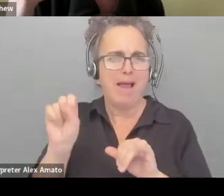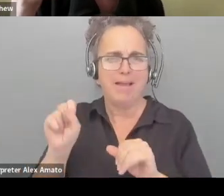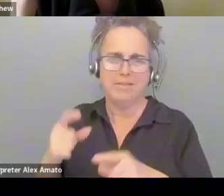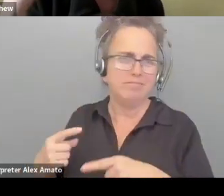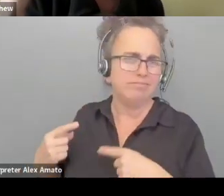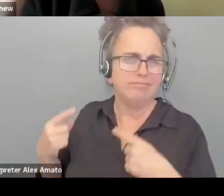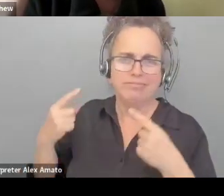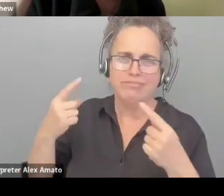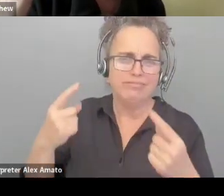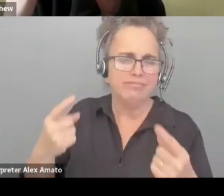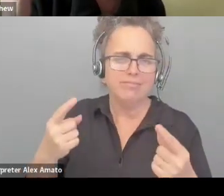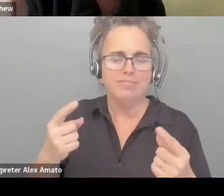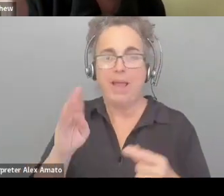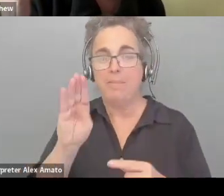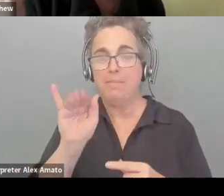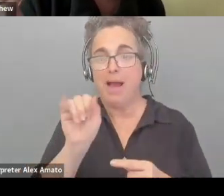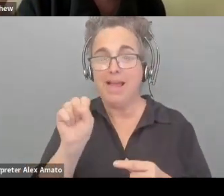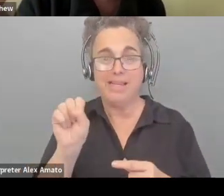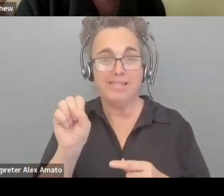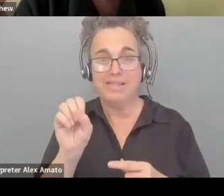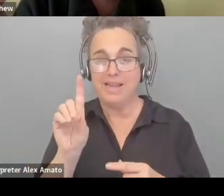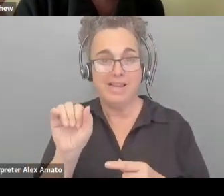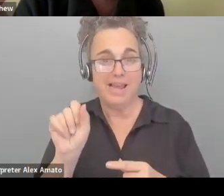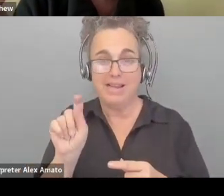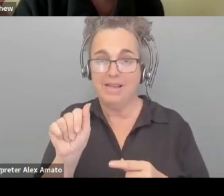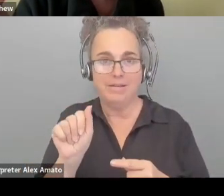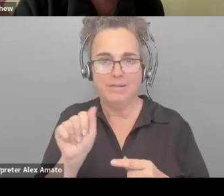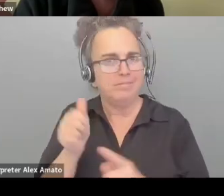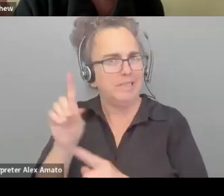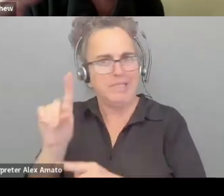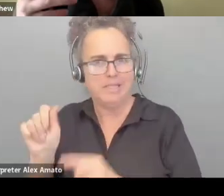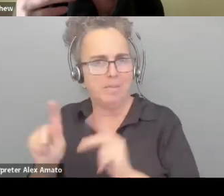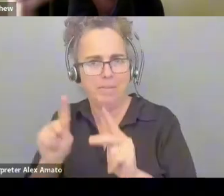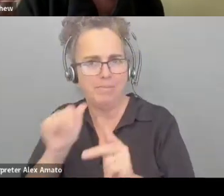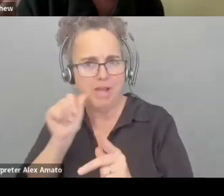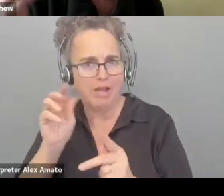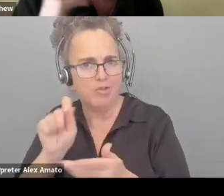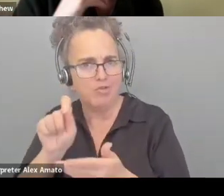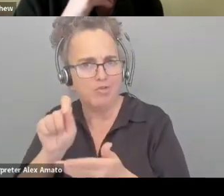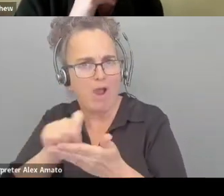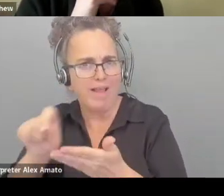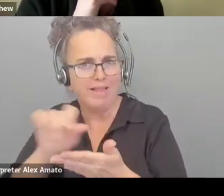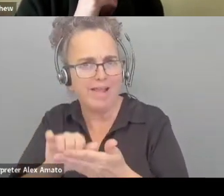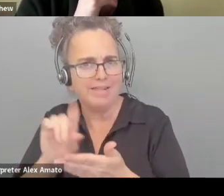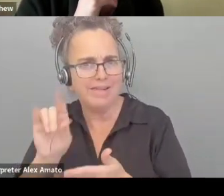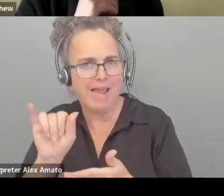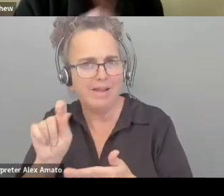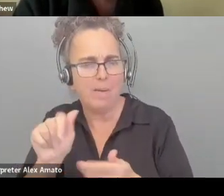and, and biased data that's not created by disabled people themselves, but by this sort of larger system.